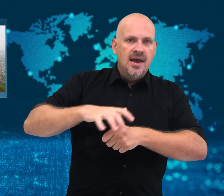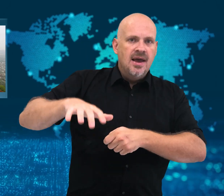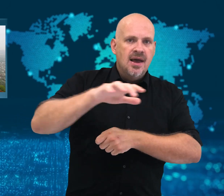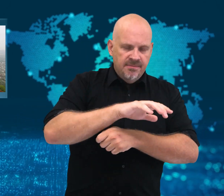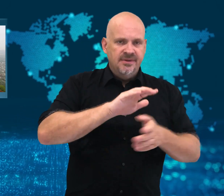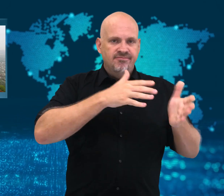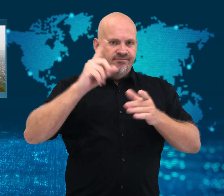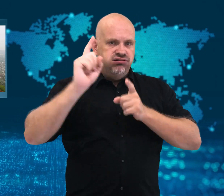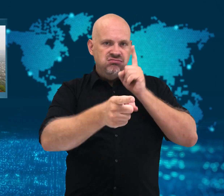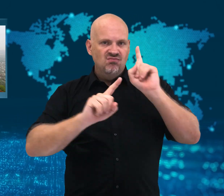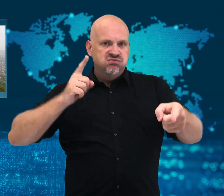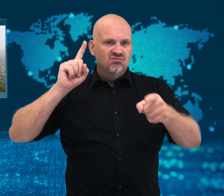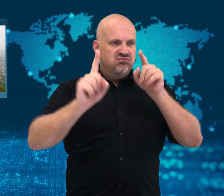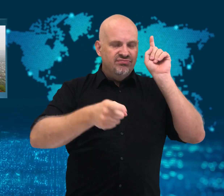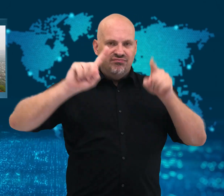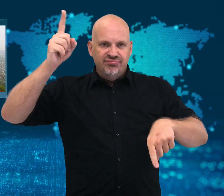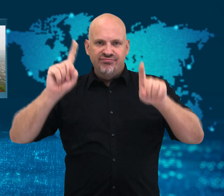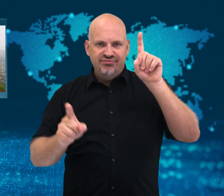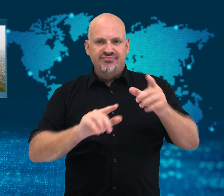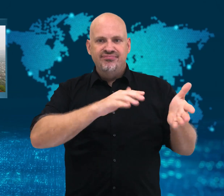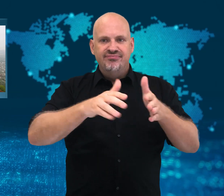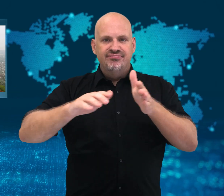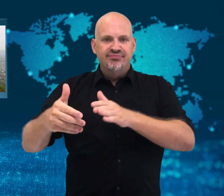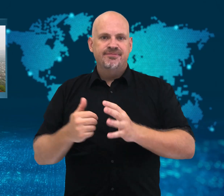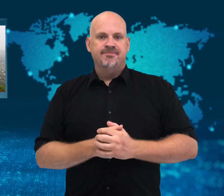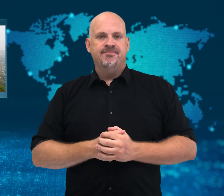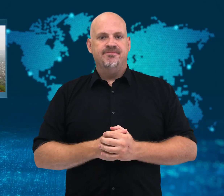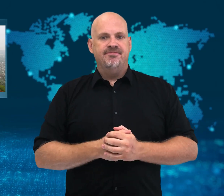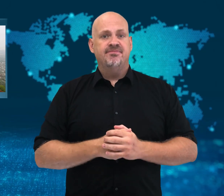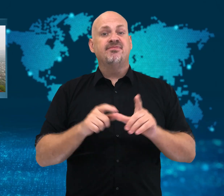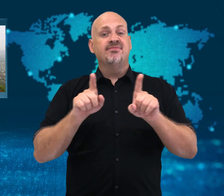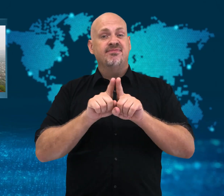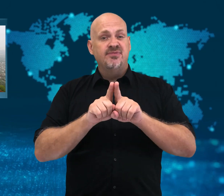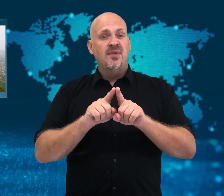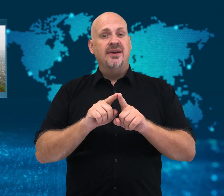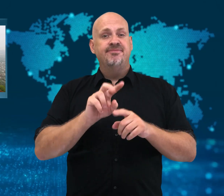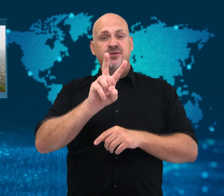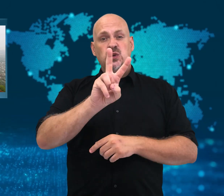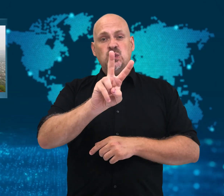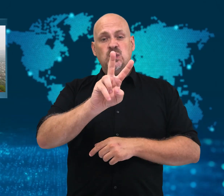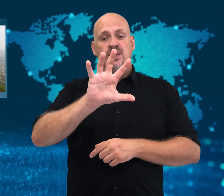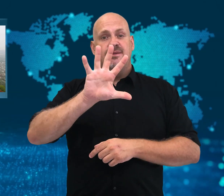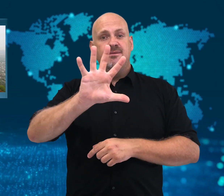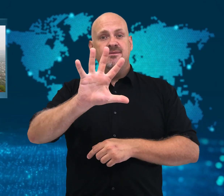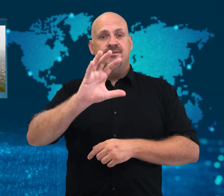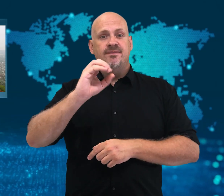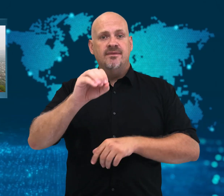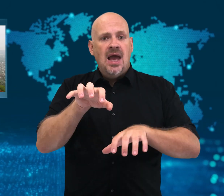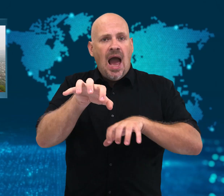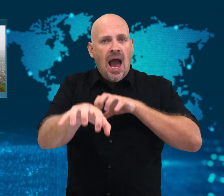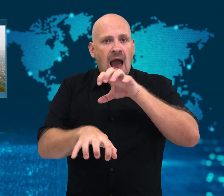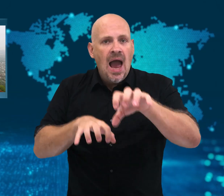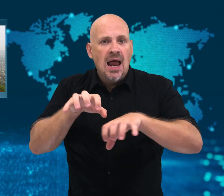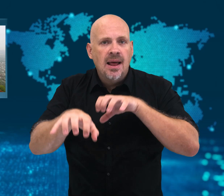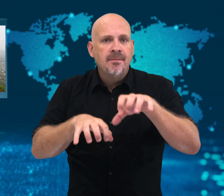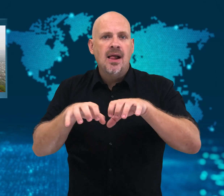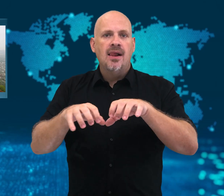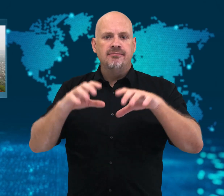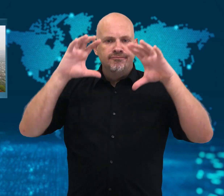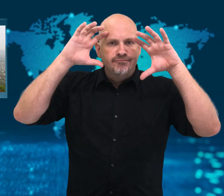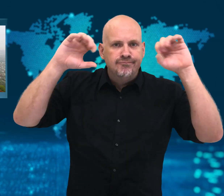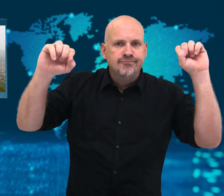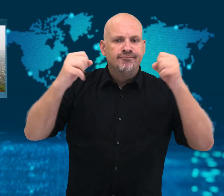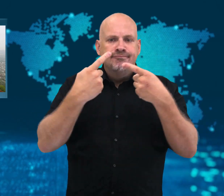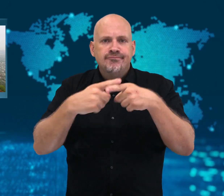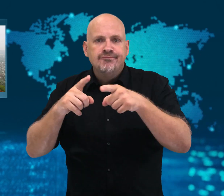including workers in farm fields were killed by the lighting strikes.